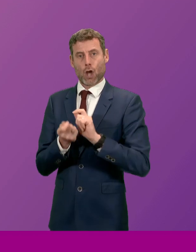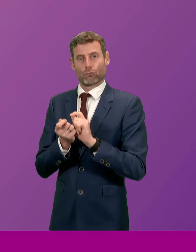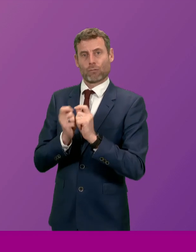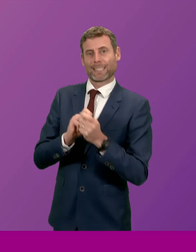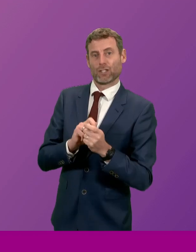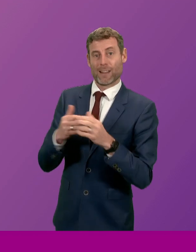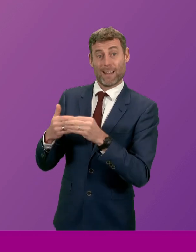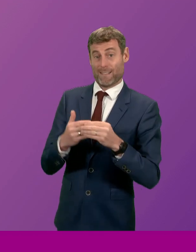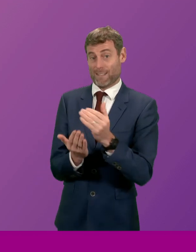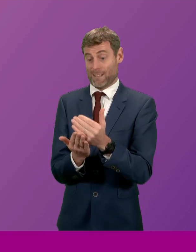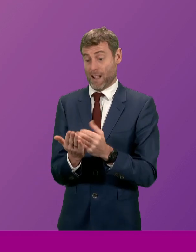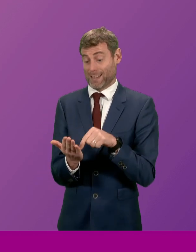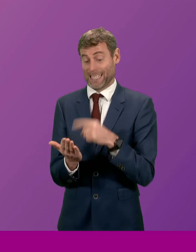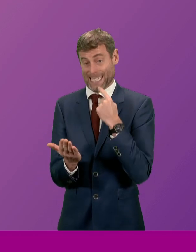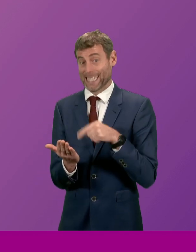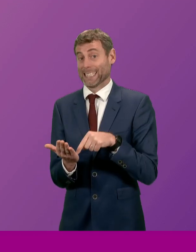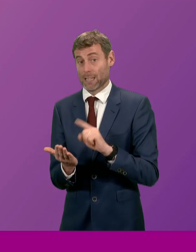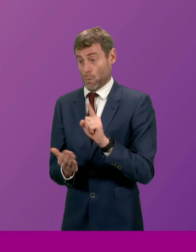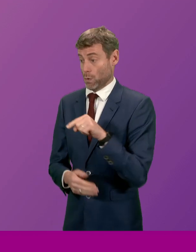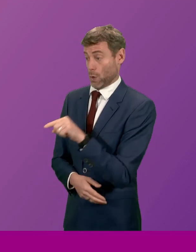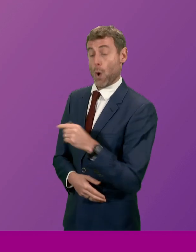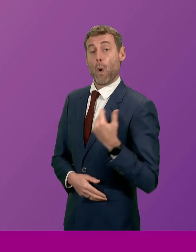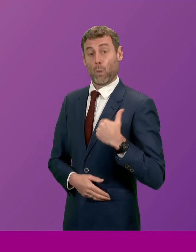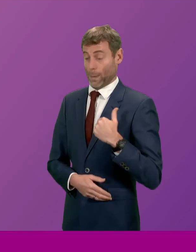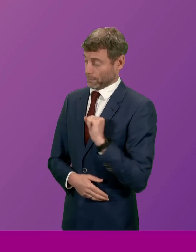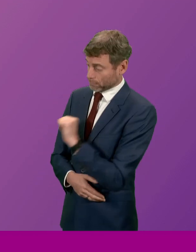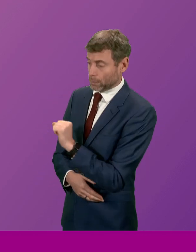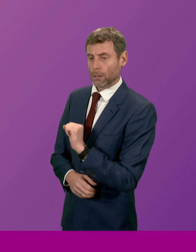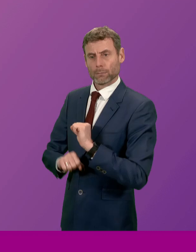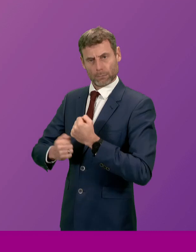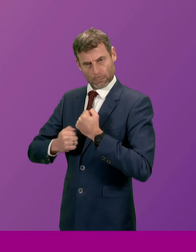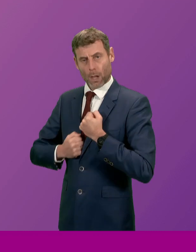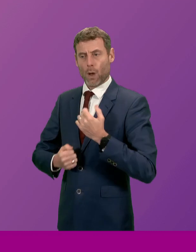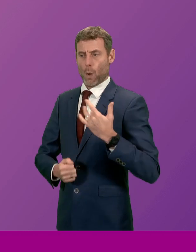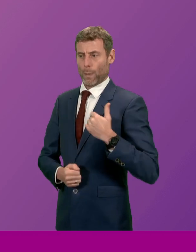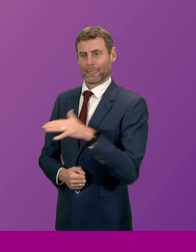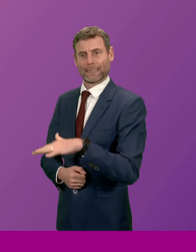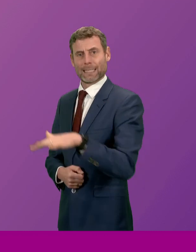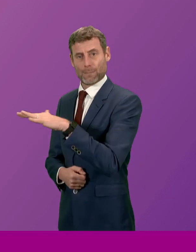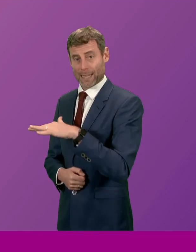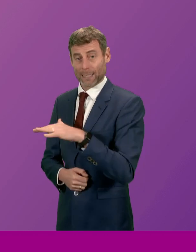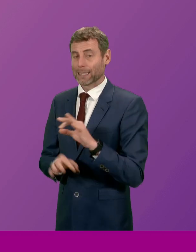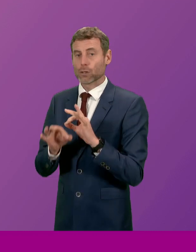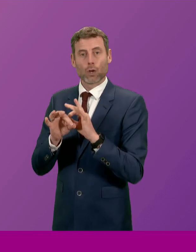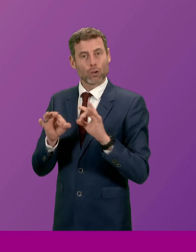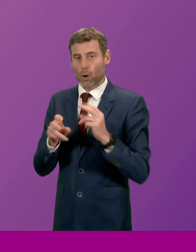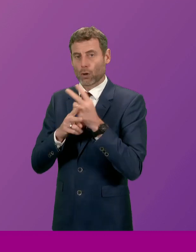official document confirms that women’s rights to single-sex spaces are not protected in the NHS.